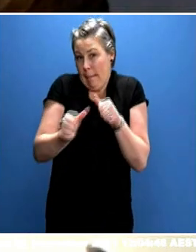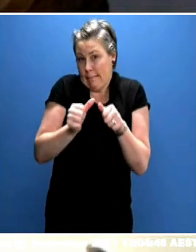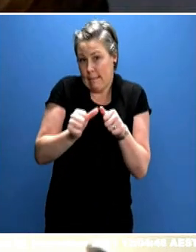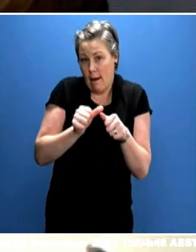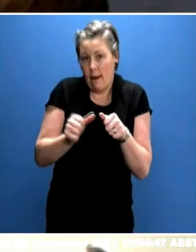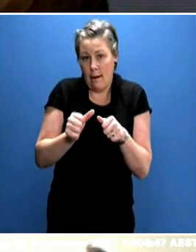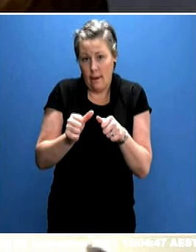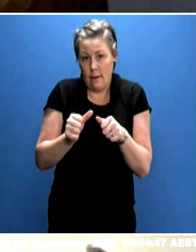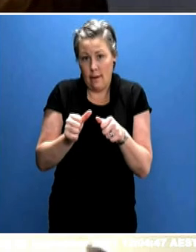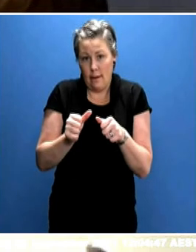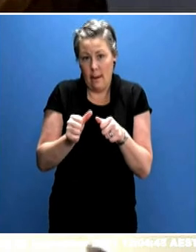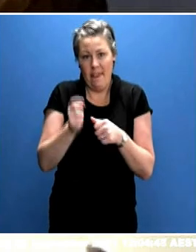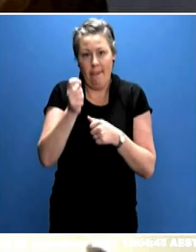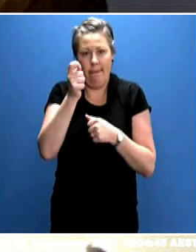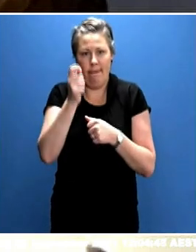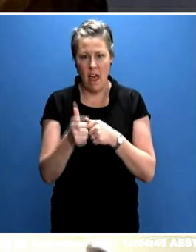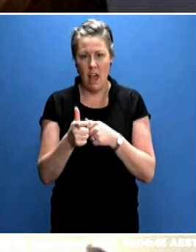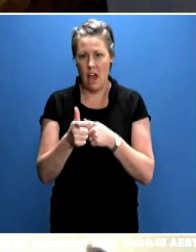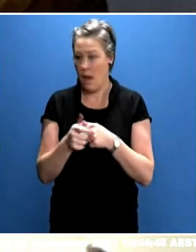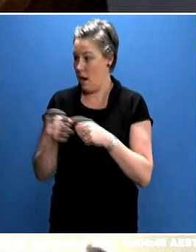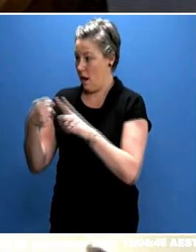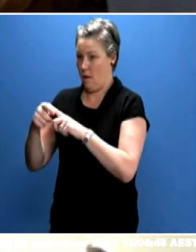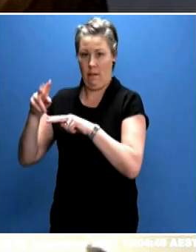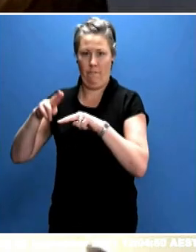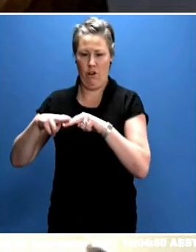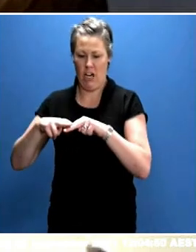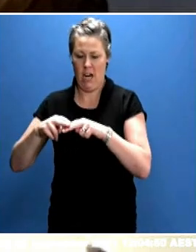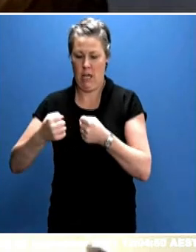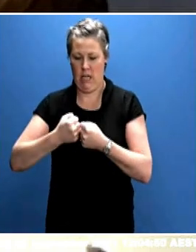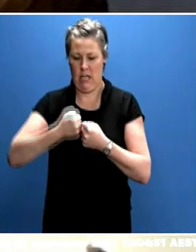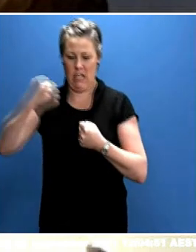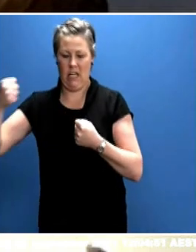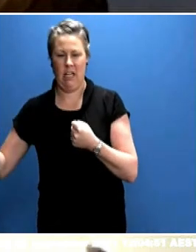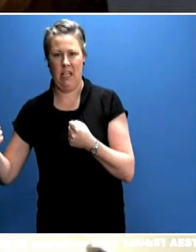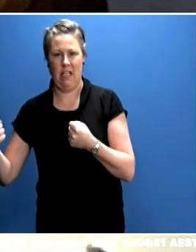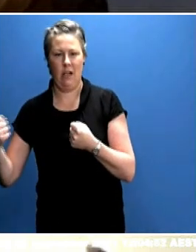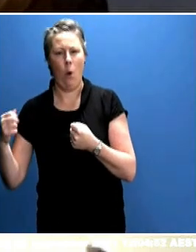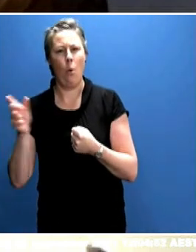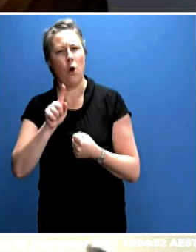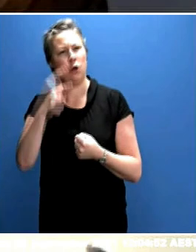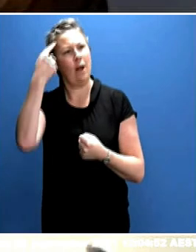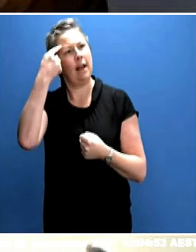or a better focus rather than extending a timeframe for a stay at Kath French,